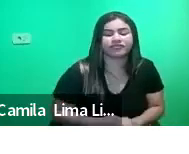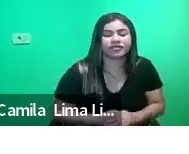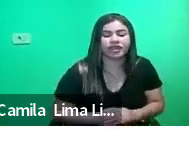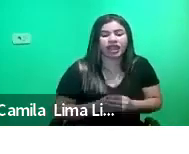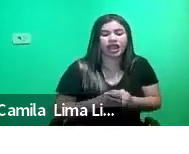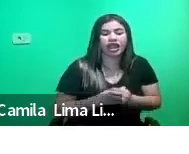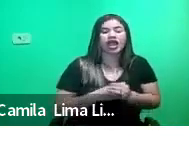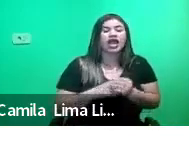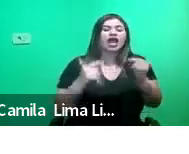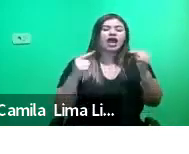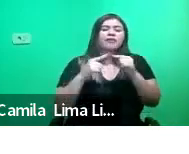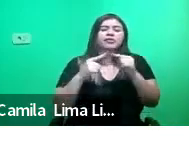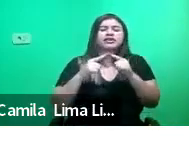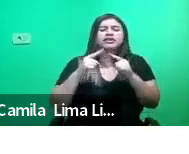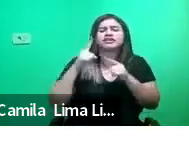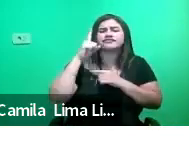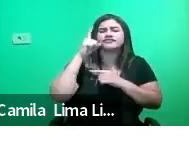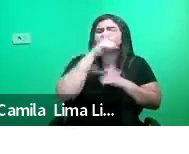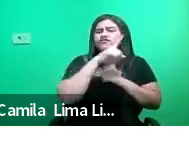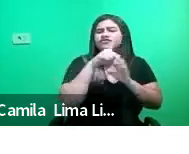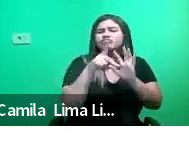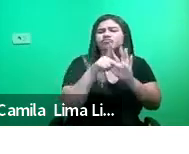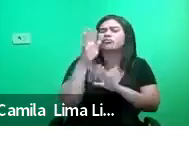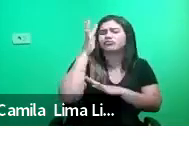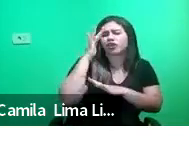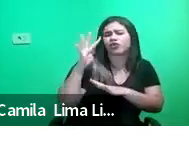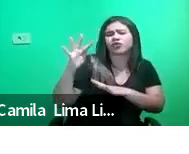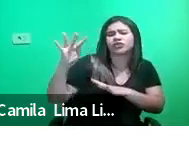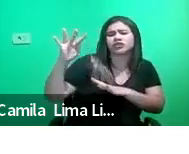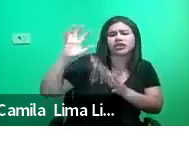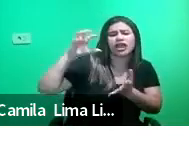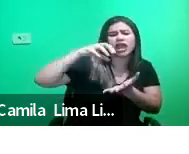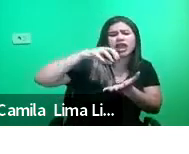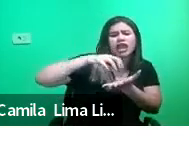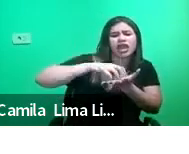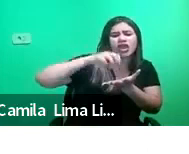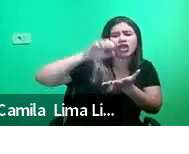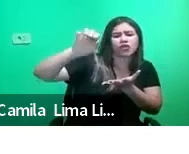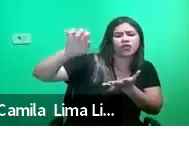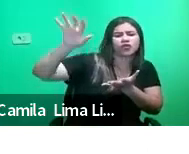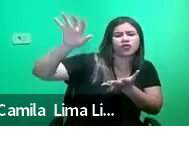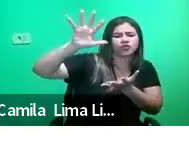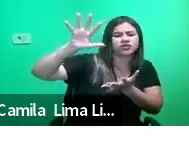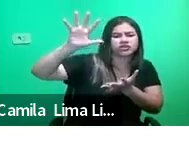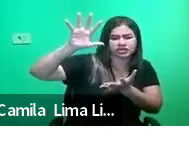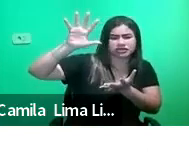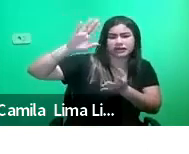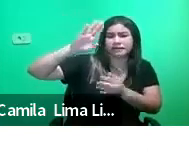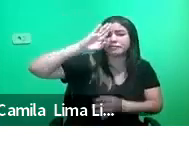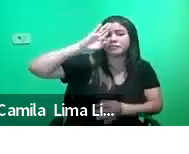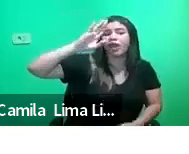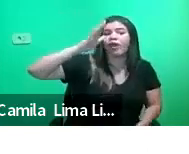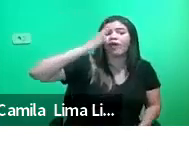, so called sorry sociology so called sorry sociology. In this In this domain, in in relation to proteo. particular.